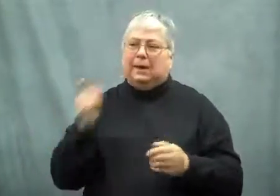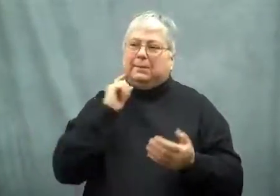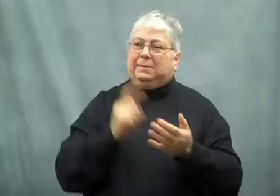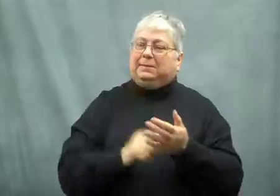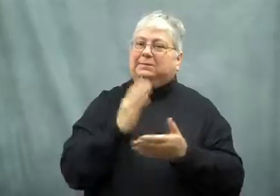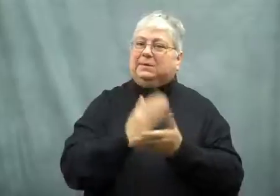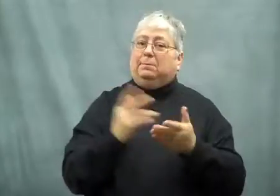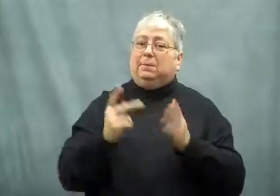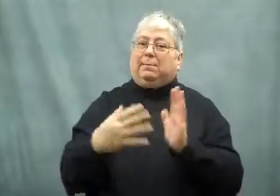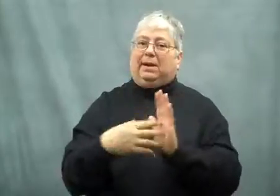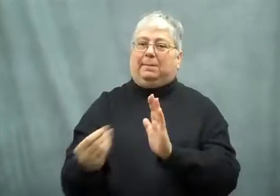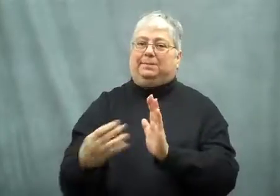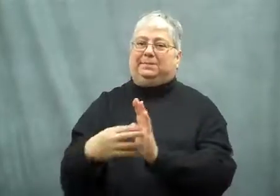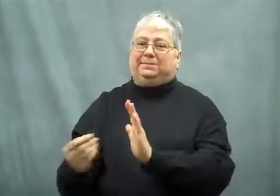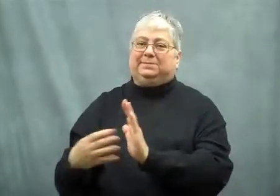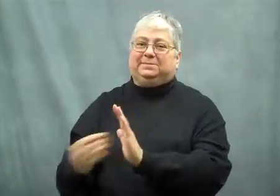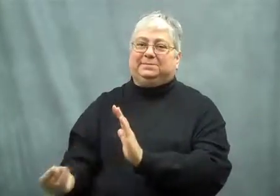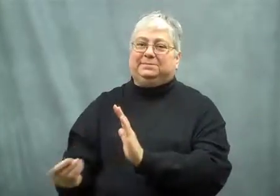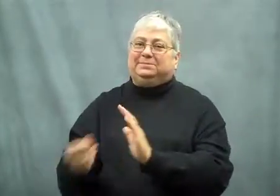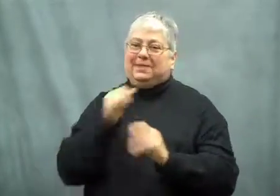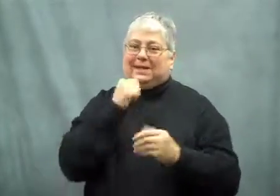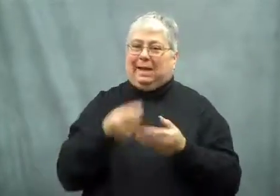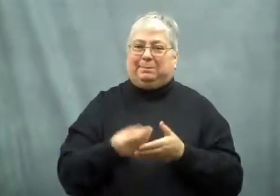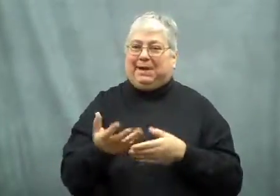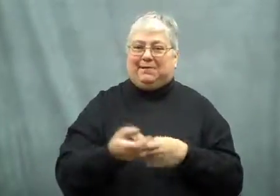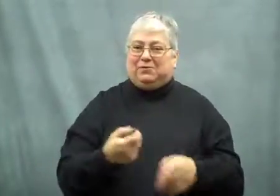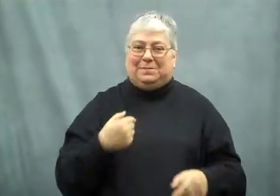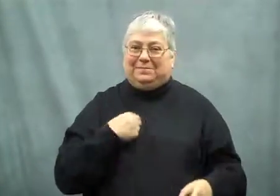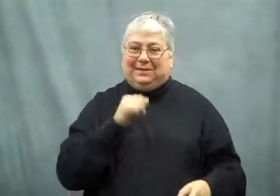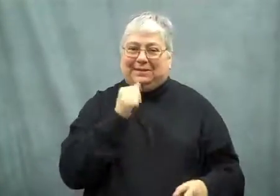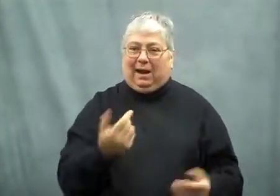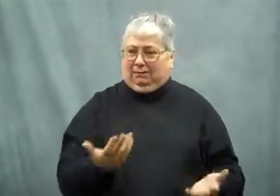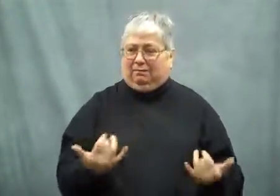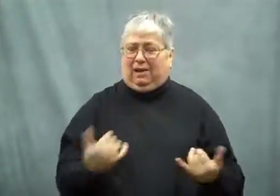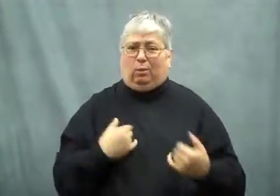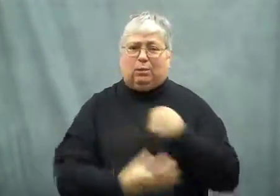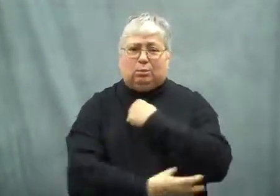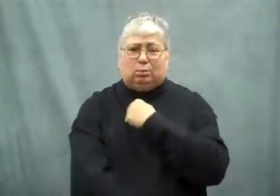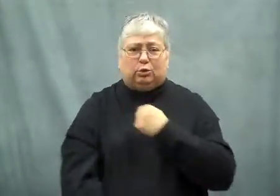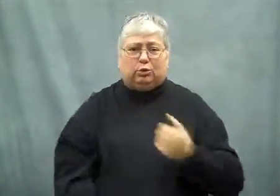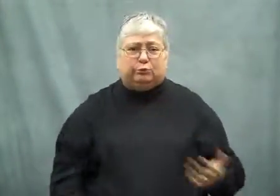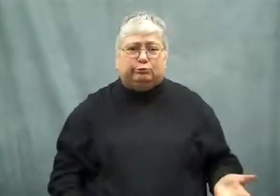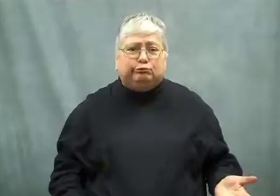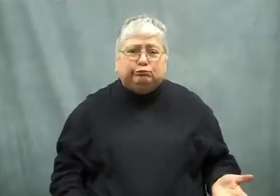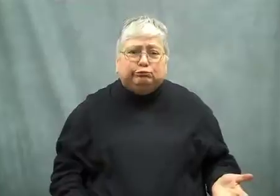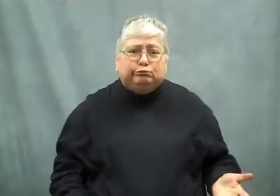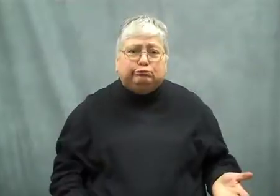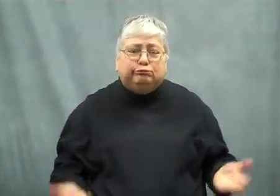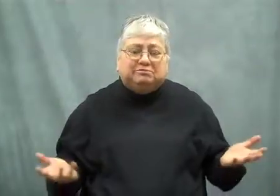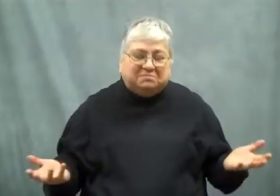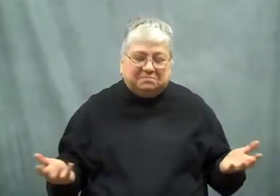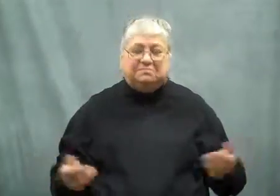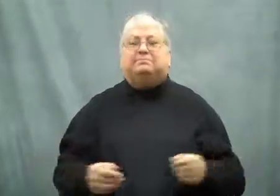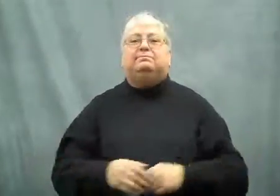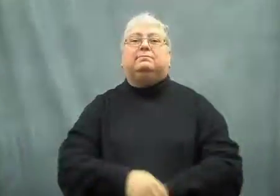I've noticed that some people have made copies, and not bought them from me.